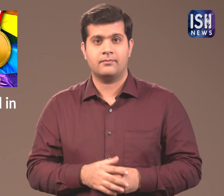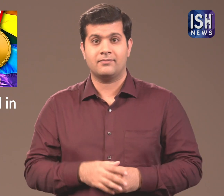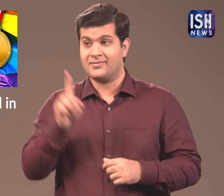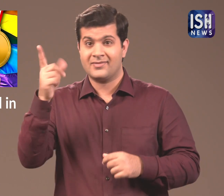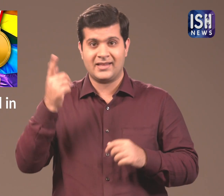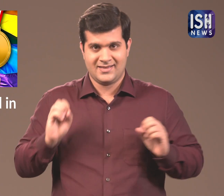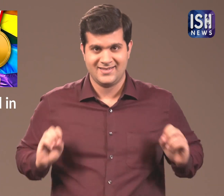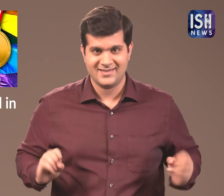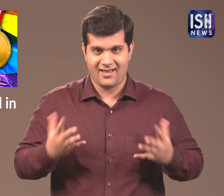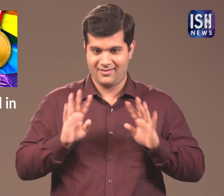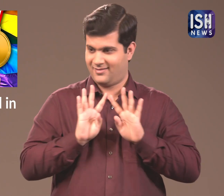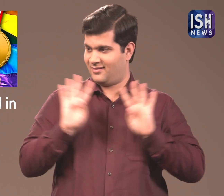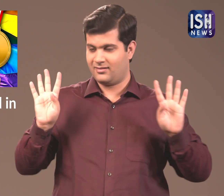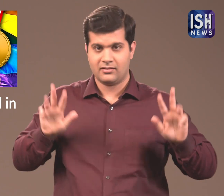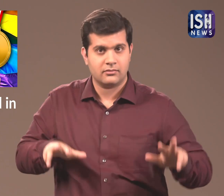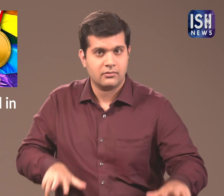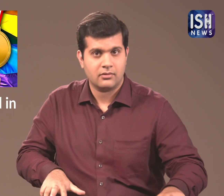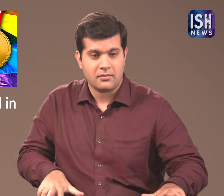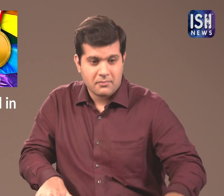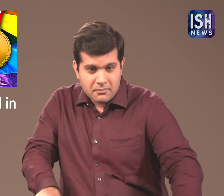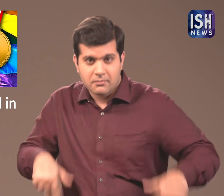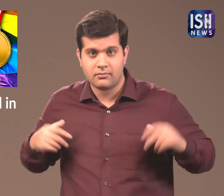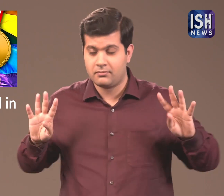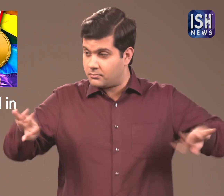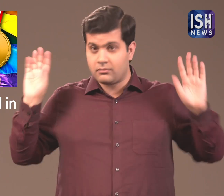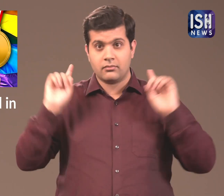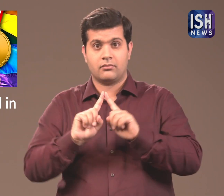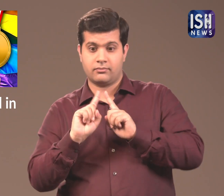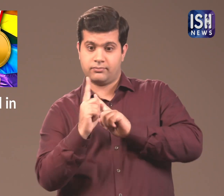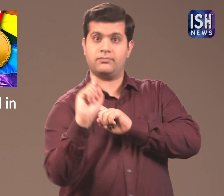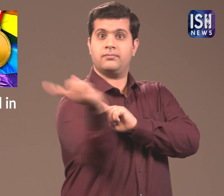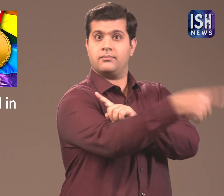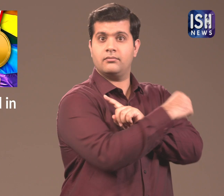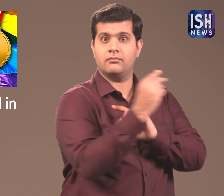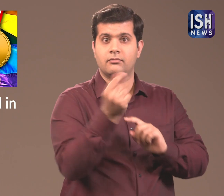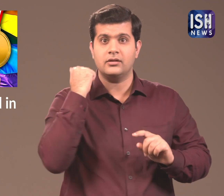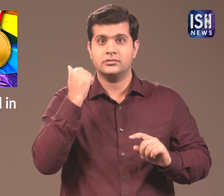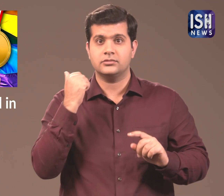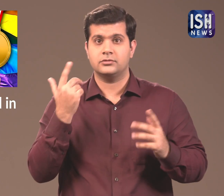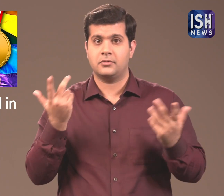She was in the lead from start to finish.